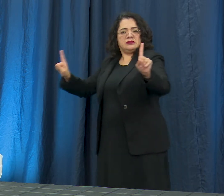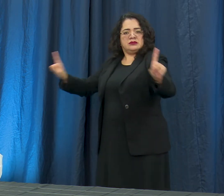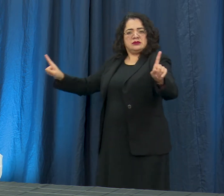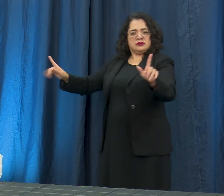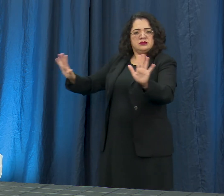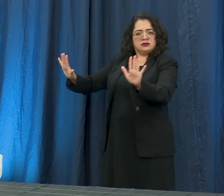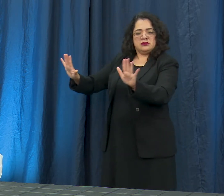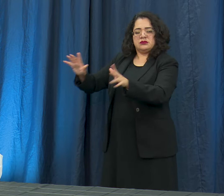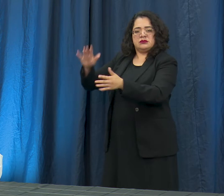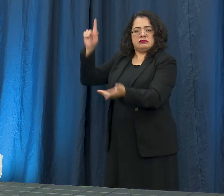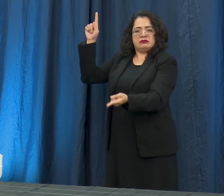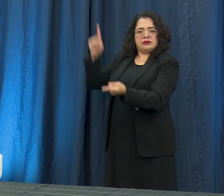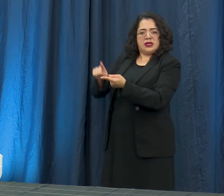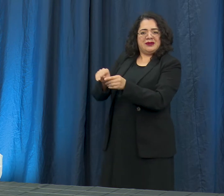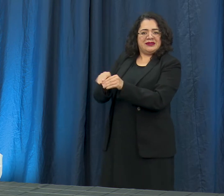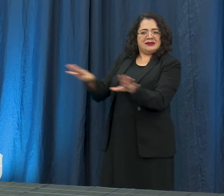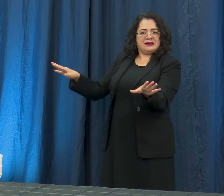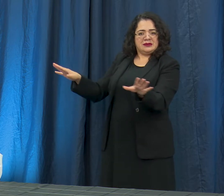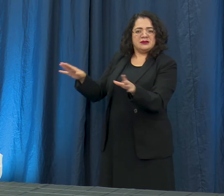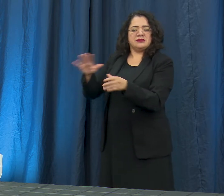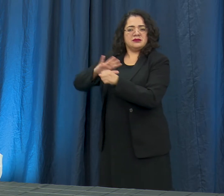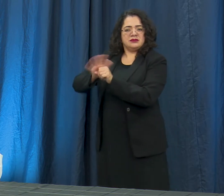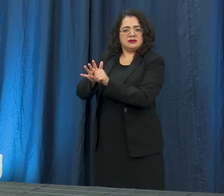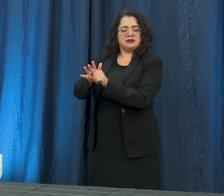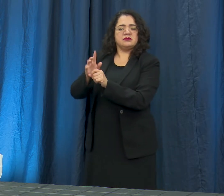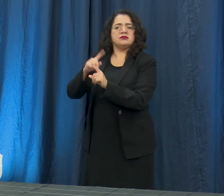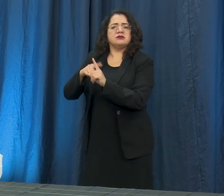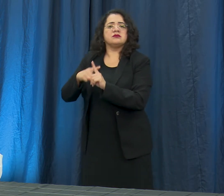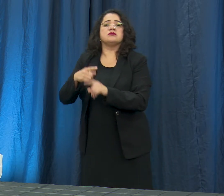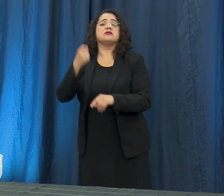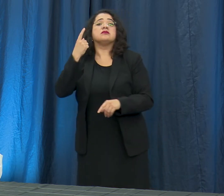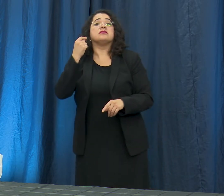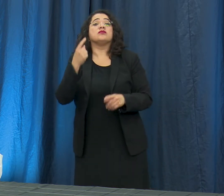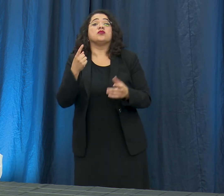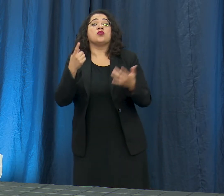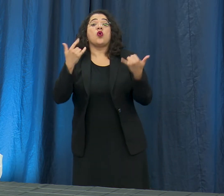but I don't think we're going to need to activate them so we're watching the